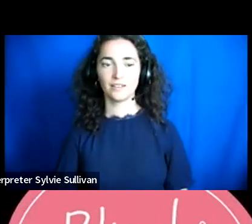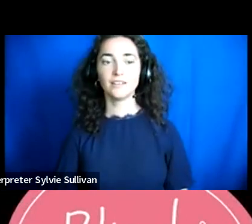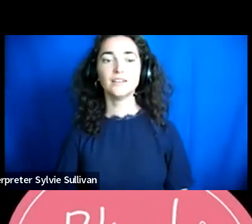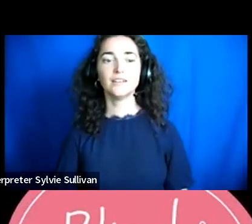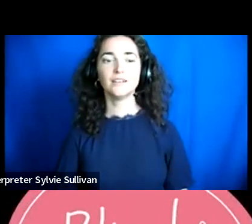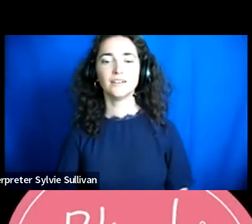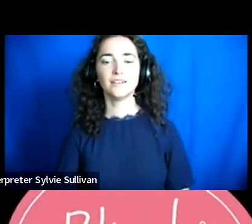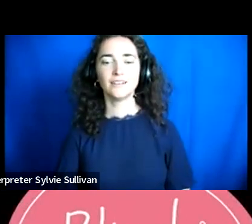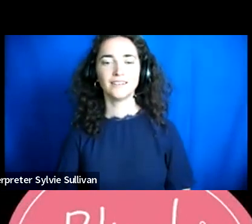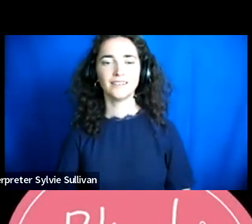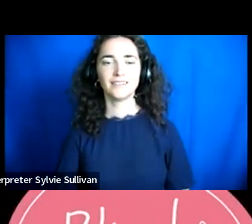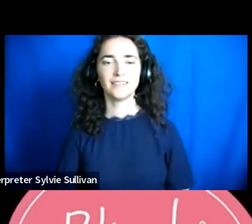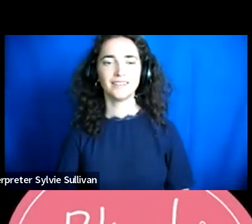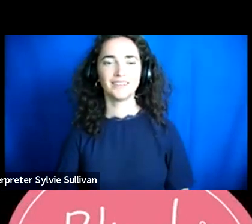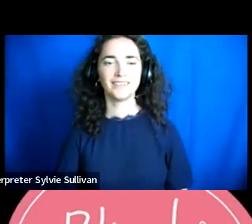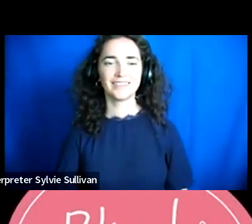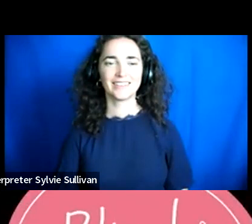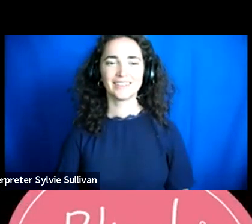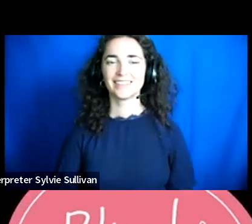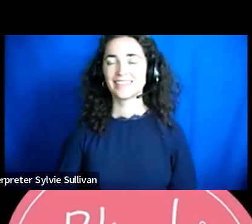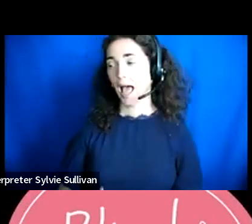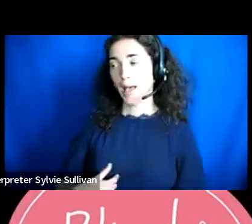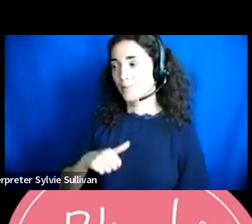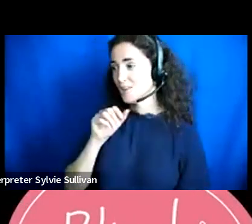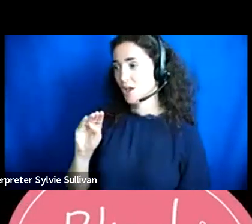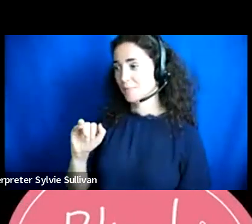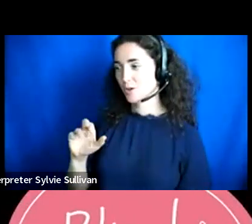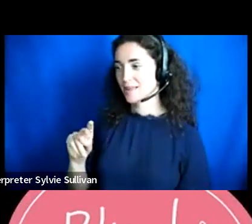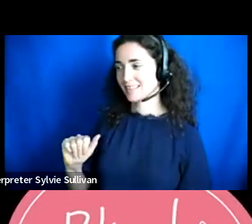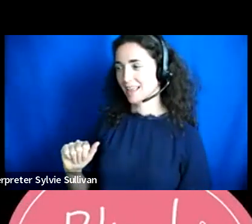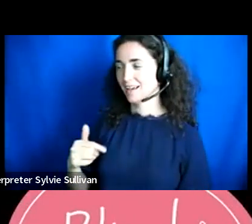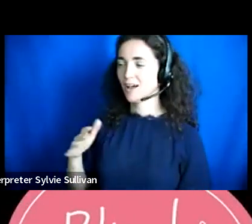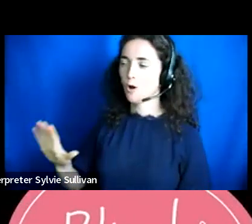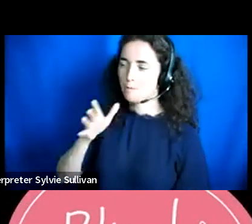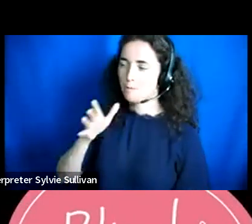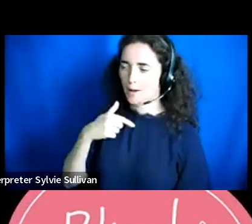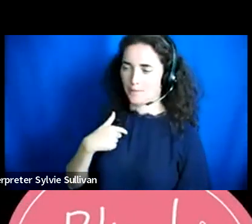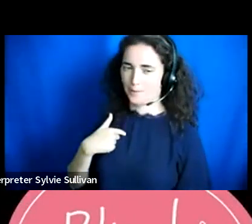Just have that there you go i'm miranda's mom,